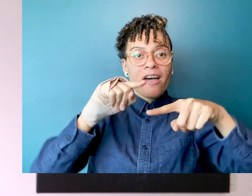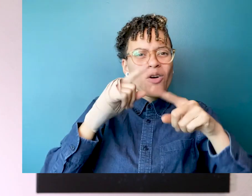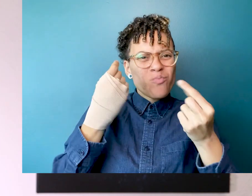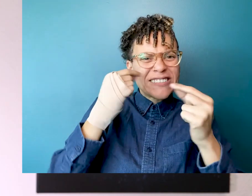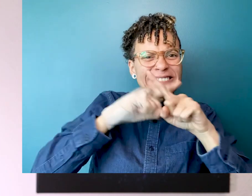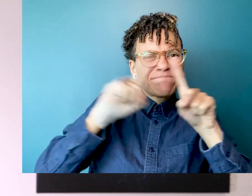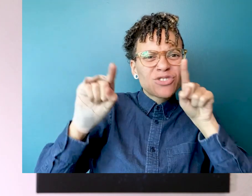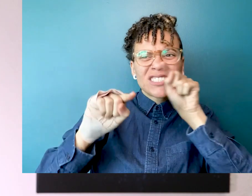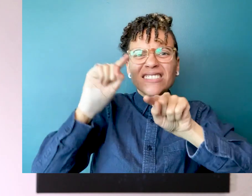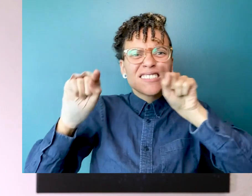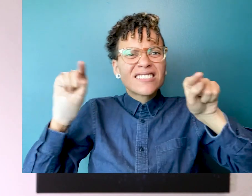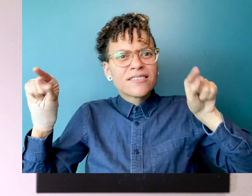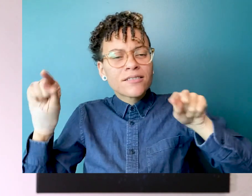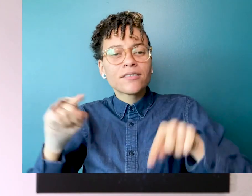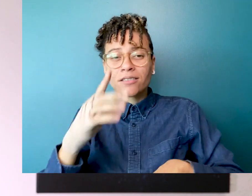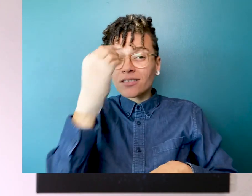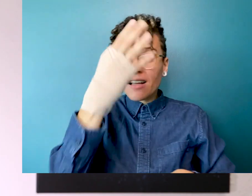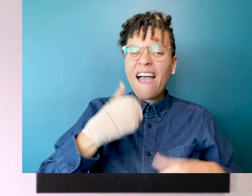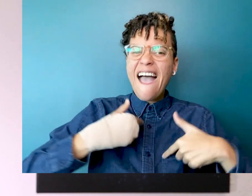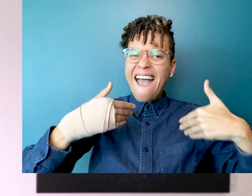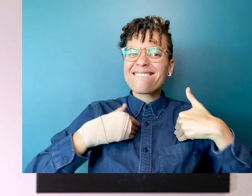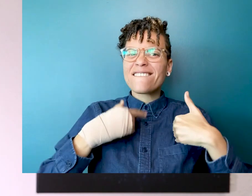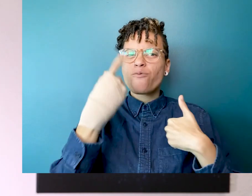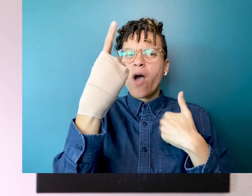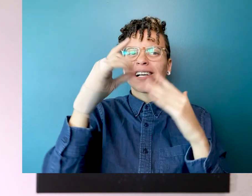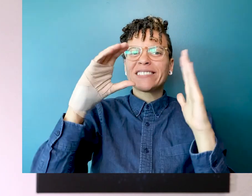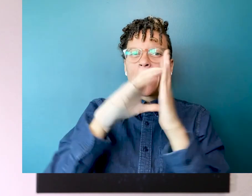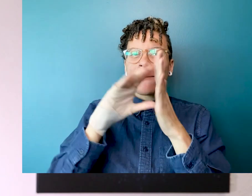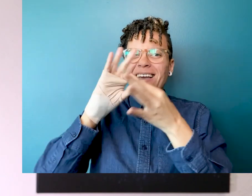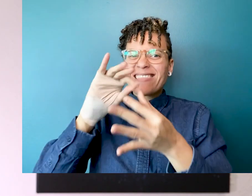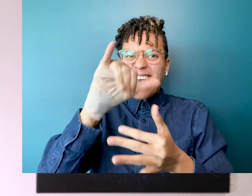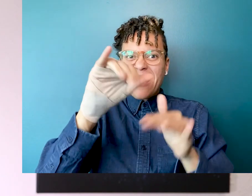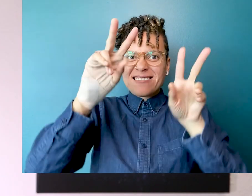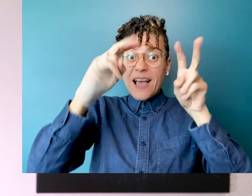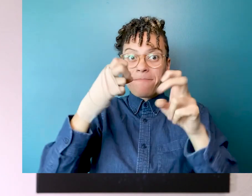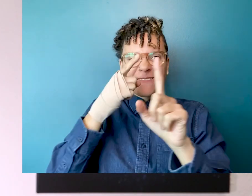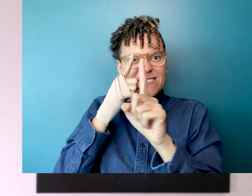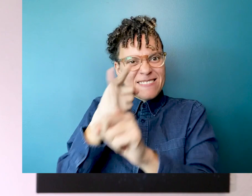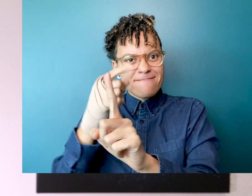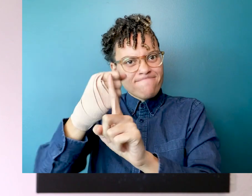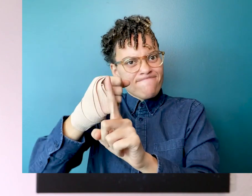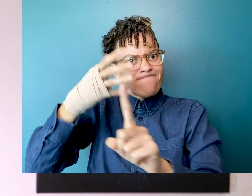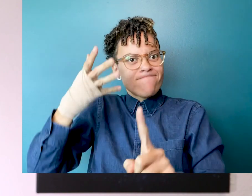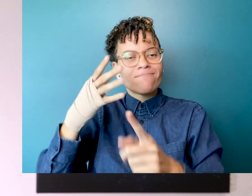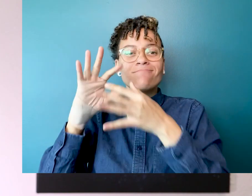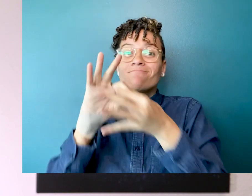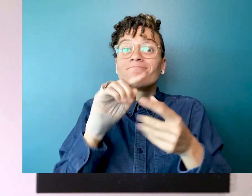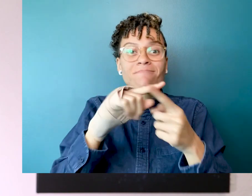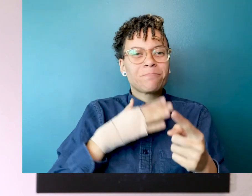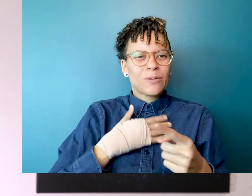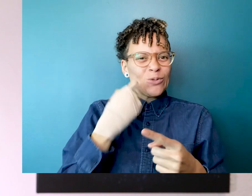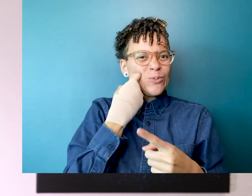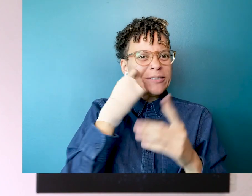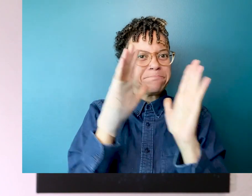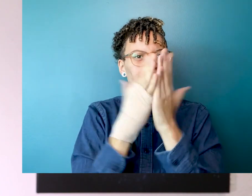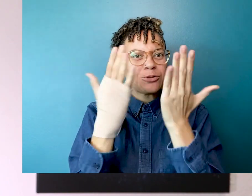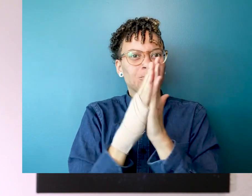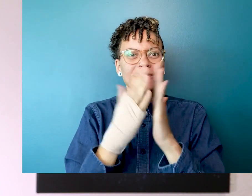I'd encourage you to check it out, to research it for yourself, and I think you'll like what you find.